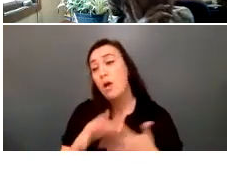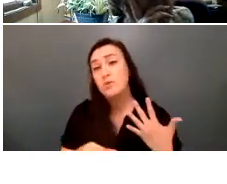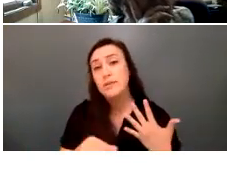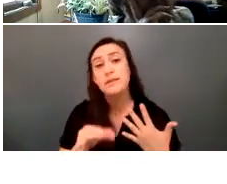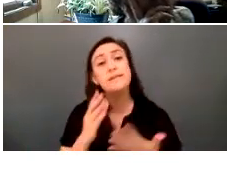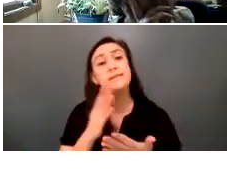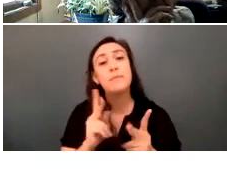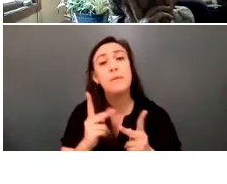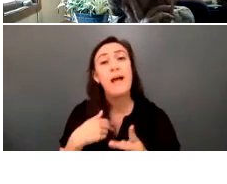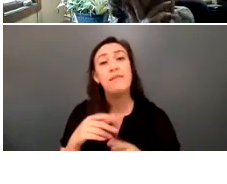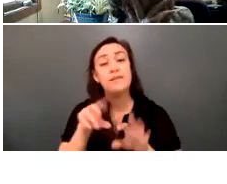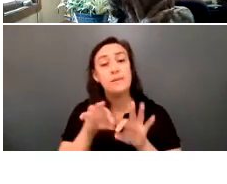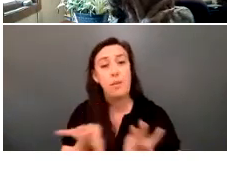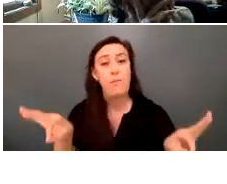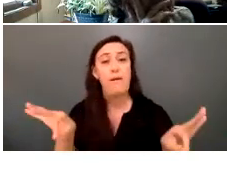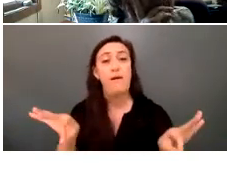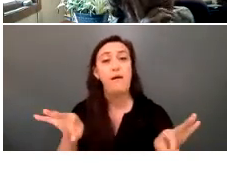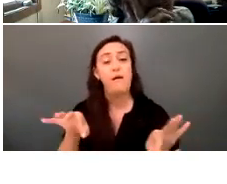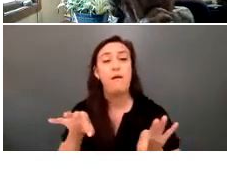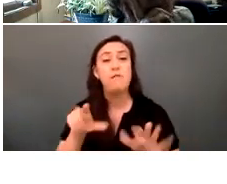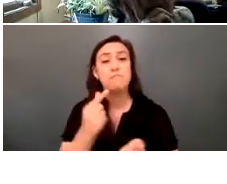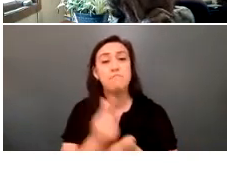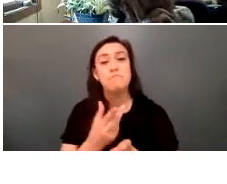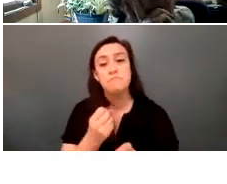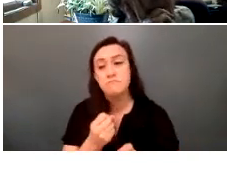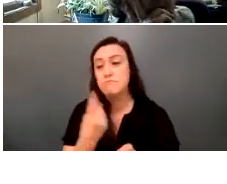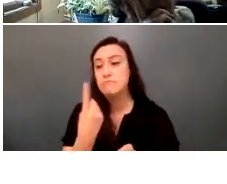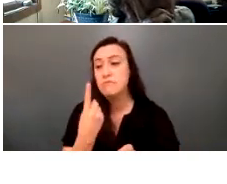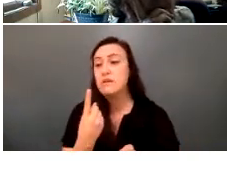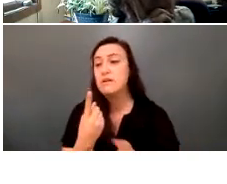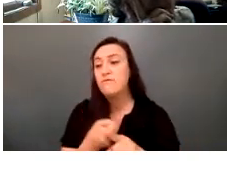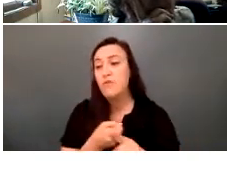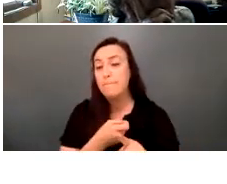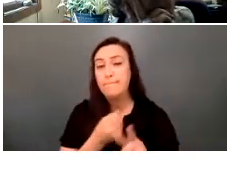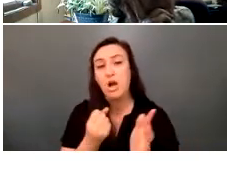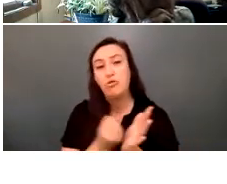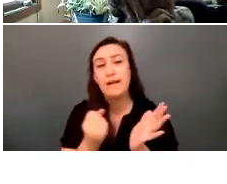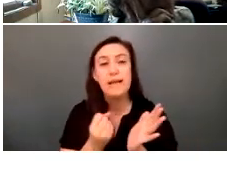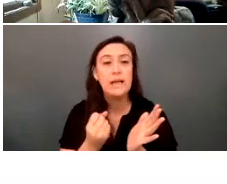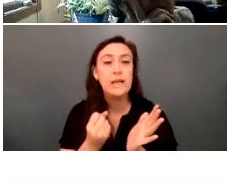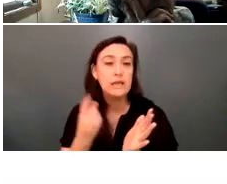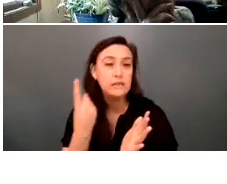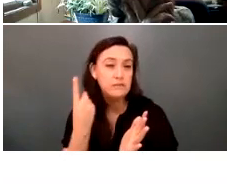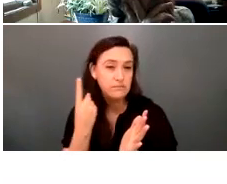Some people hold a diploma from an accreditated second post secondary institution and that kind of was the tech schools.